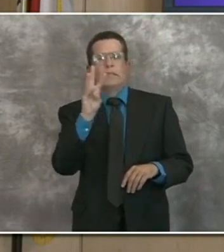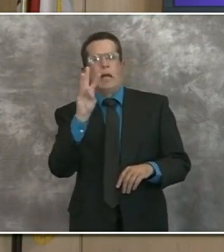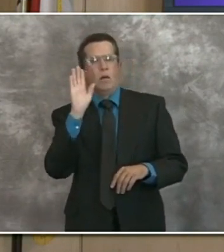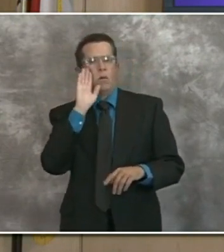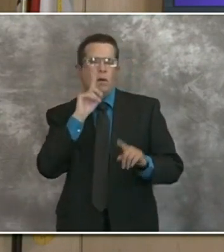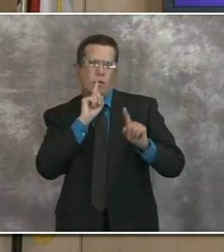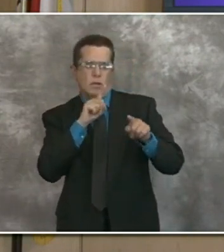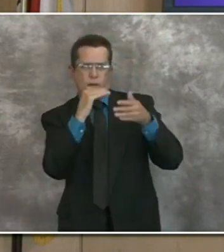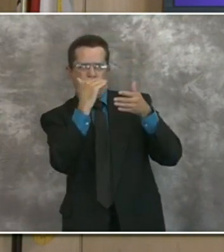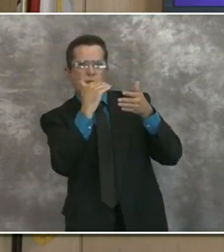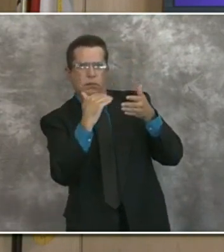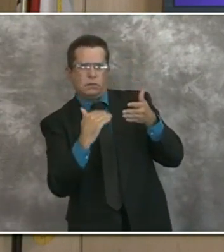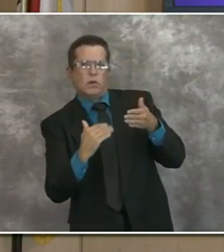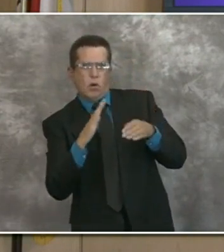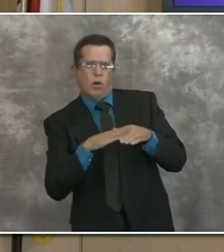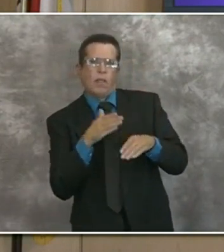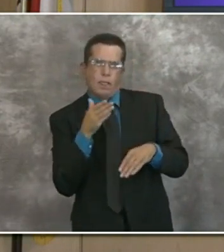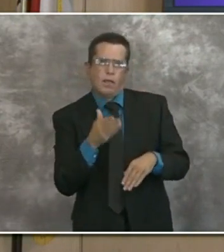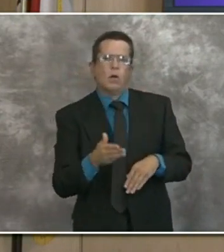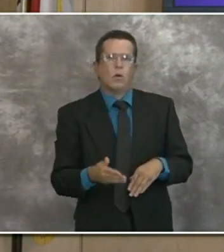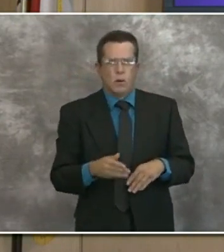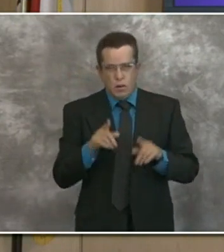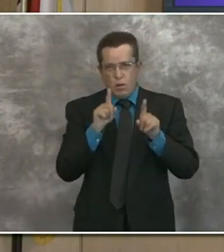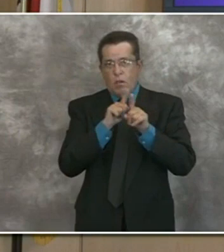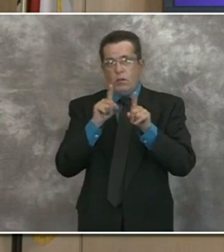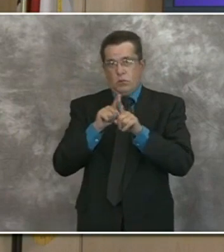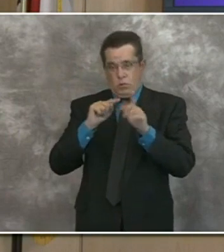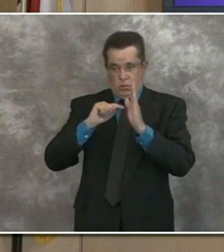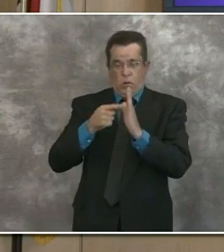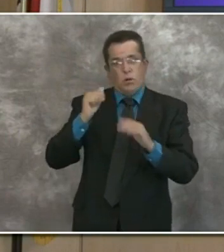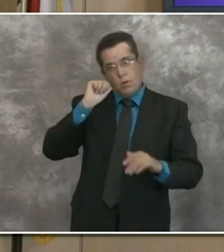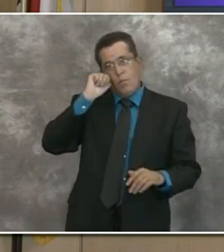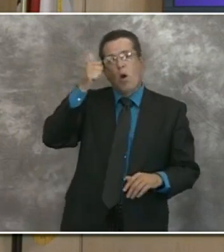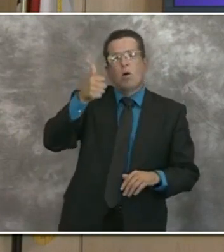REOPENING PAGE ON OUR WEBSITE. THE KREWE OF IRIS DASH SP DOT